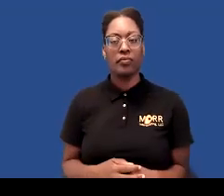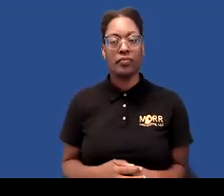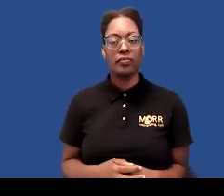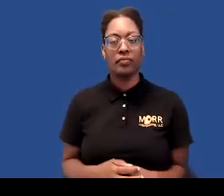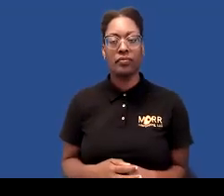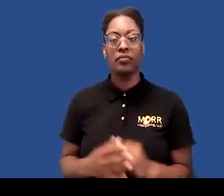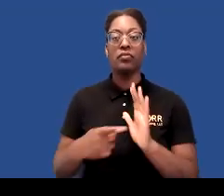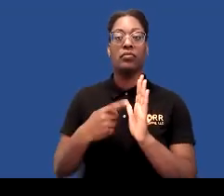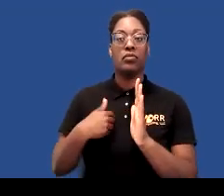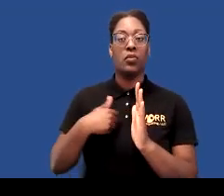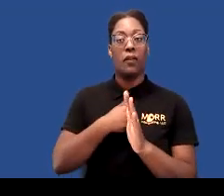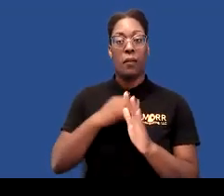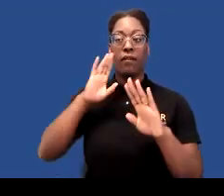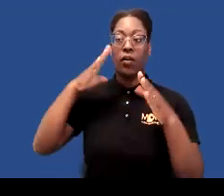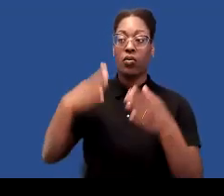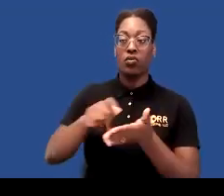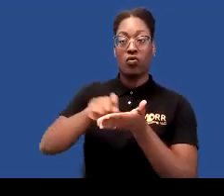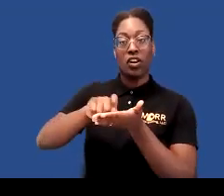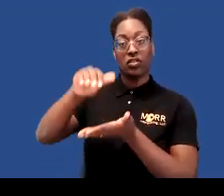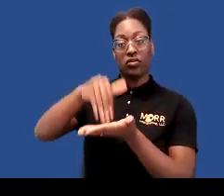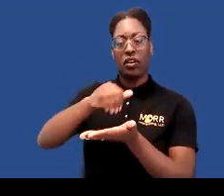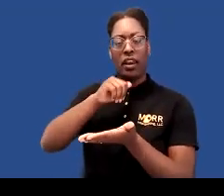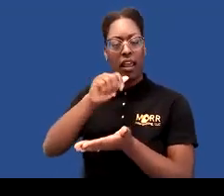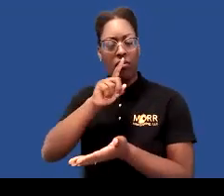and not online writing instruction, I would change the first one to